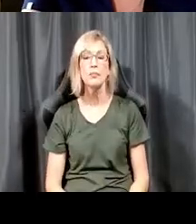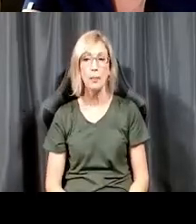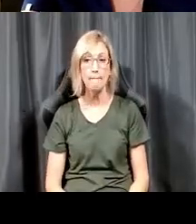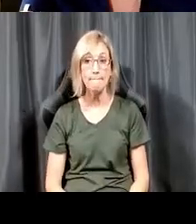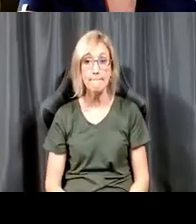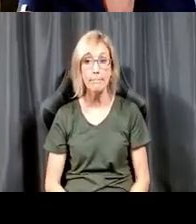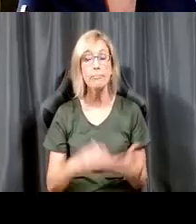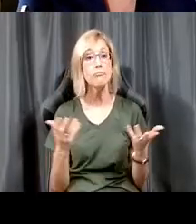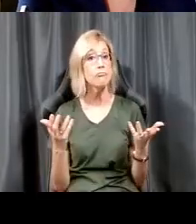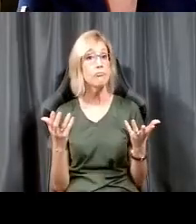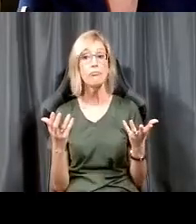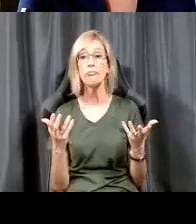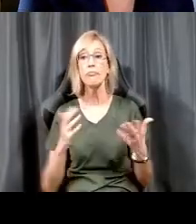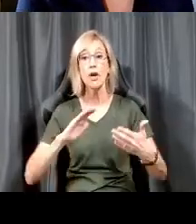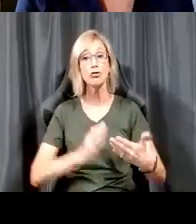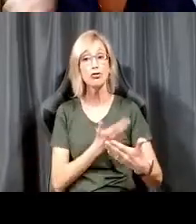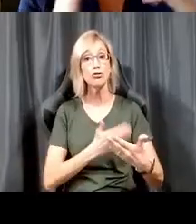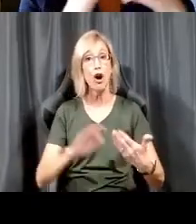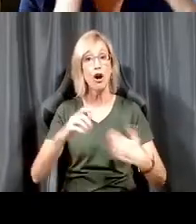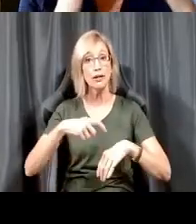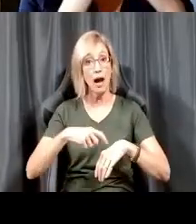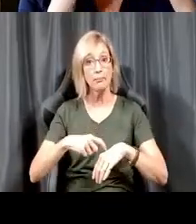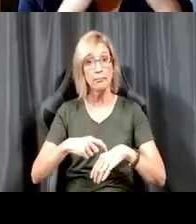Doing song time. When we sing to our kids, singing and tapping,